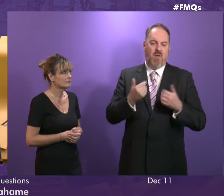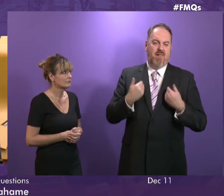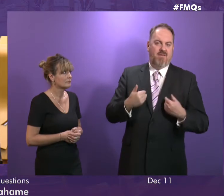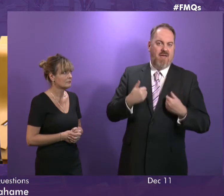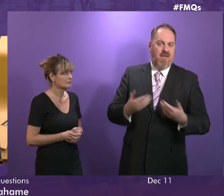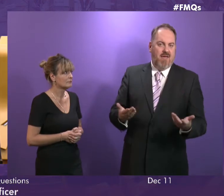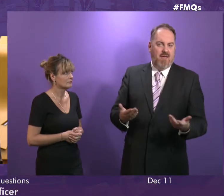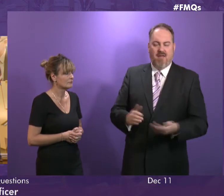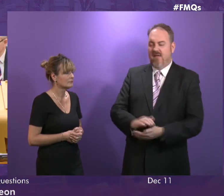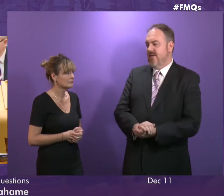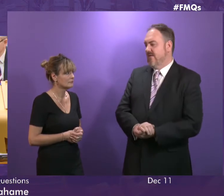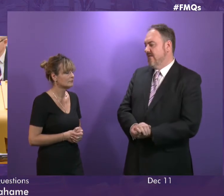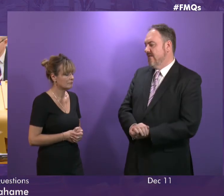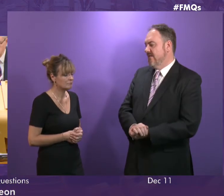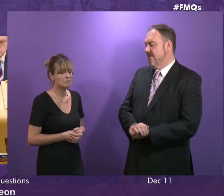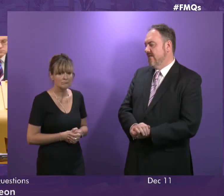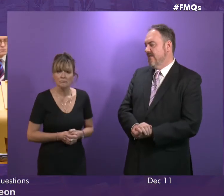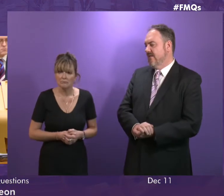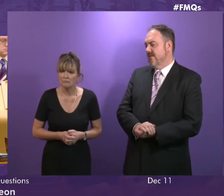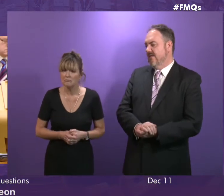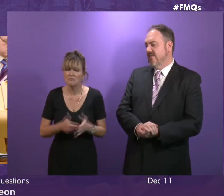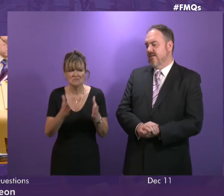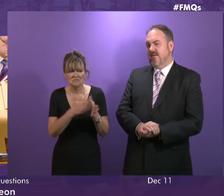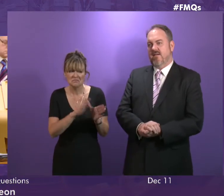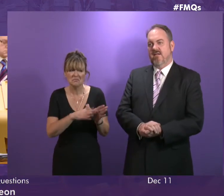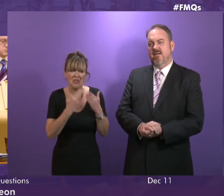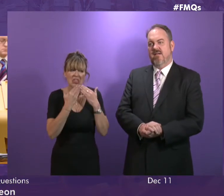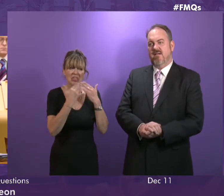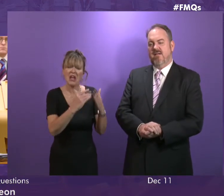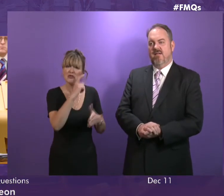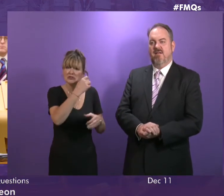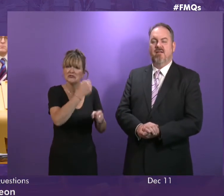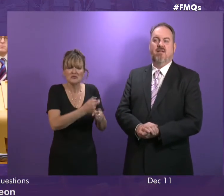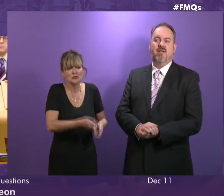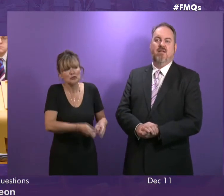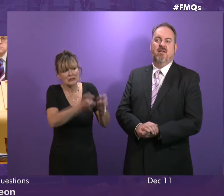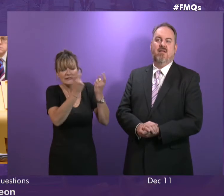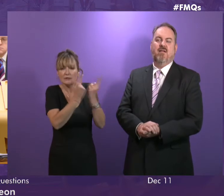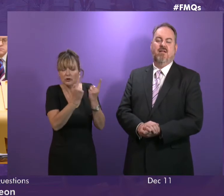I thank Christine Grahame for raising the issue. I am aware of the images to which she